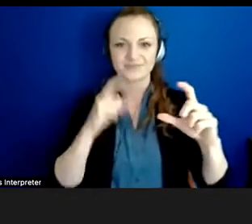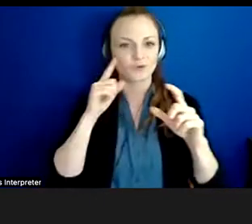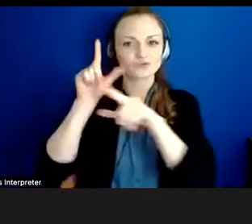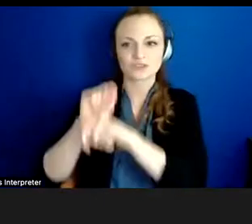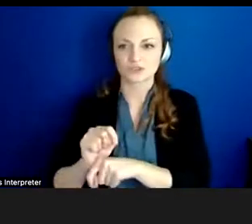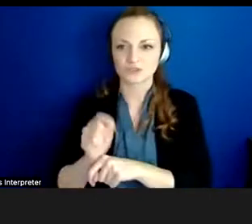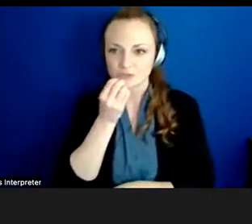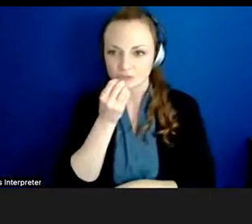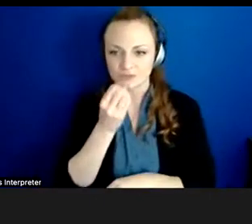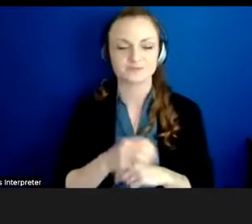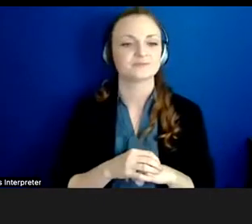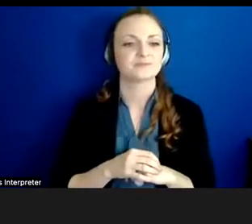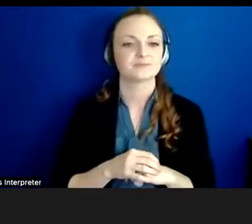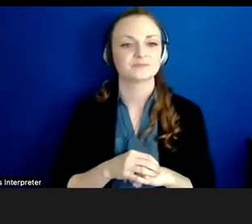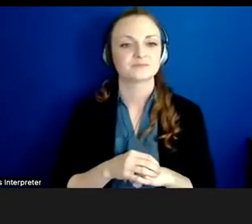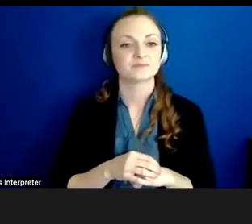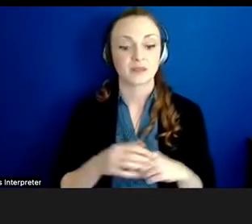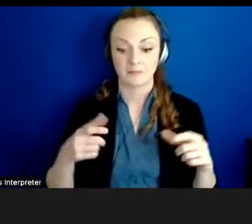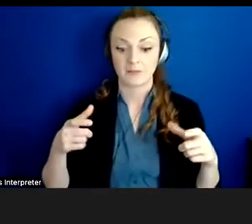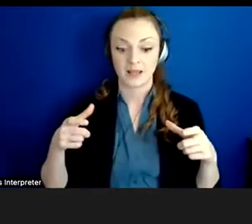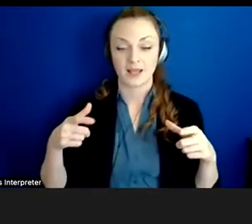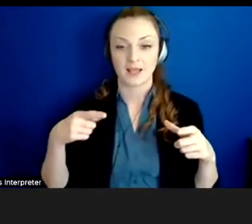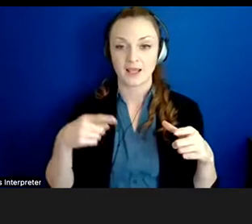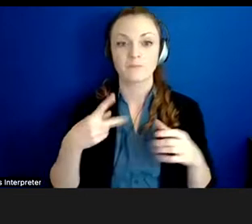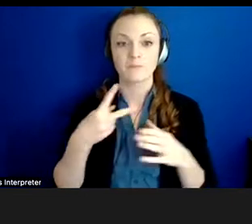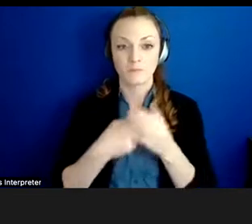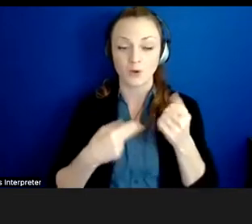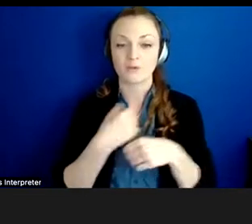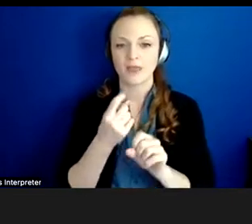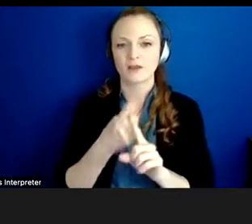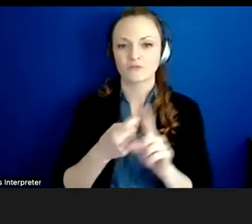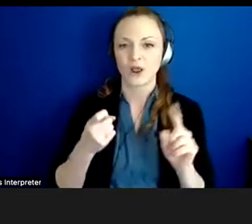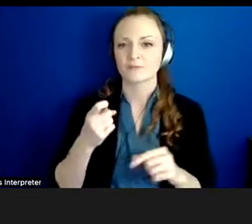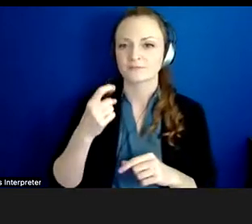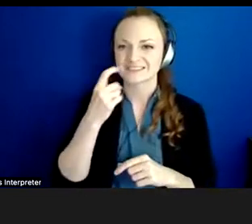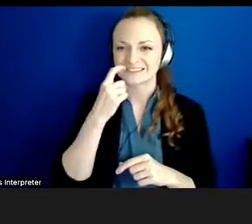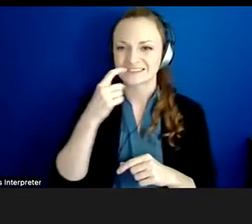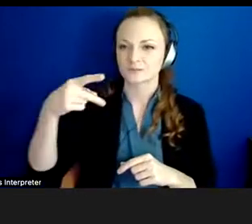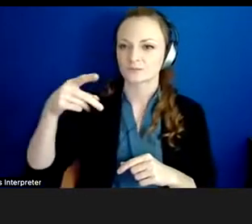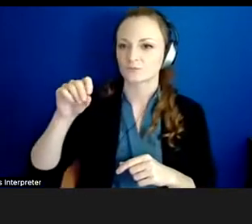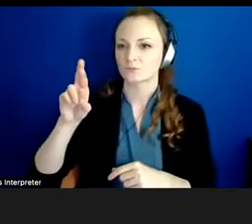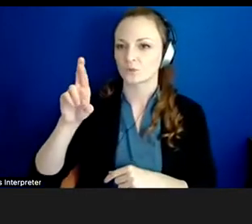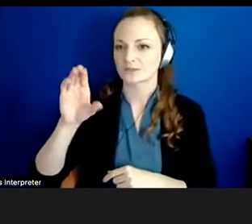stater plates 19:15:07 are made out of porcelain but cedar please don't always need to be made out of porcelain.